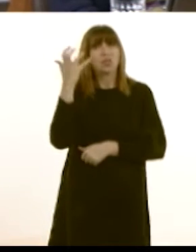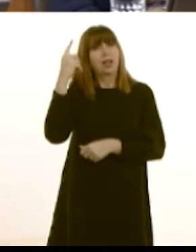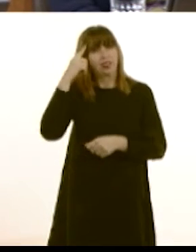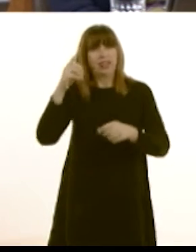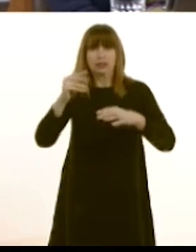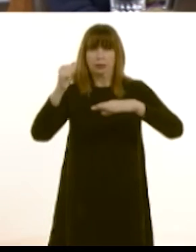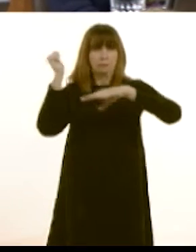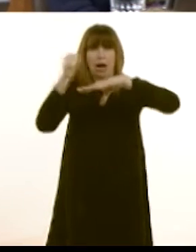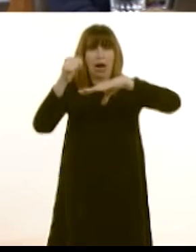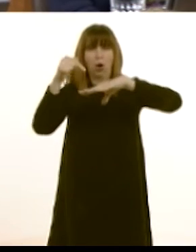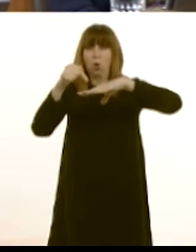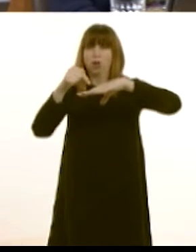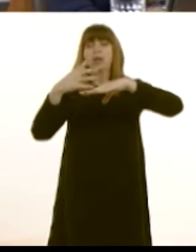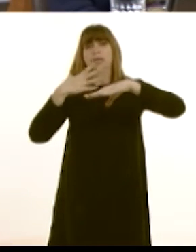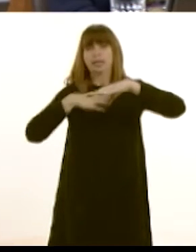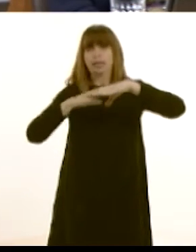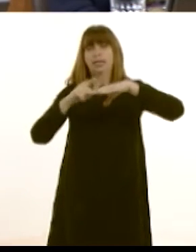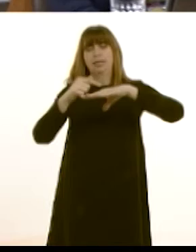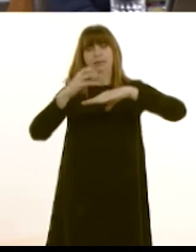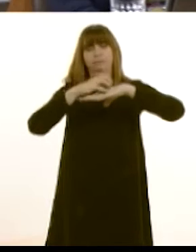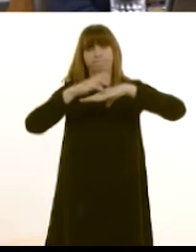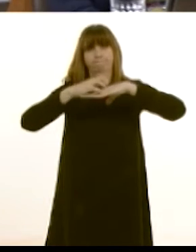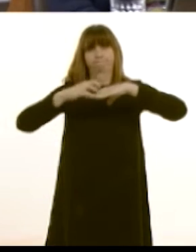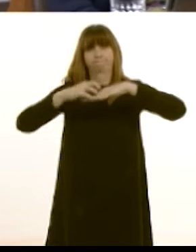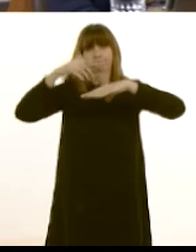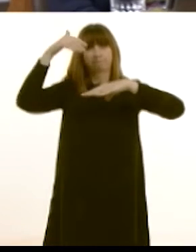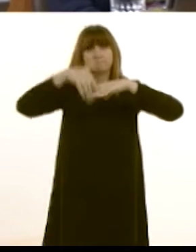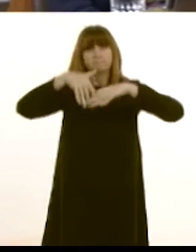But the Memberís quite right to point out that there are a number of ways to deal with